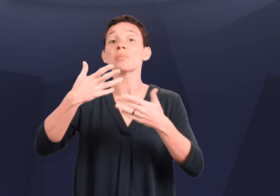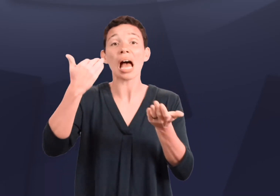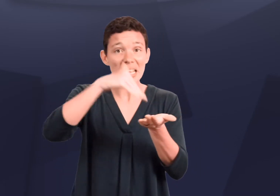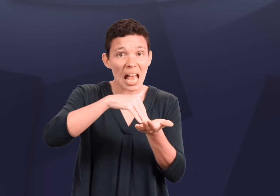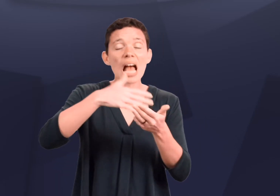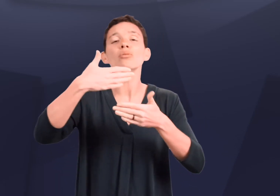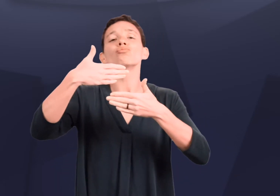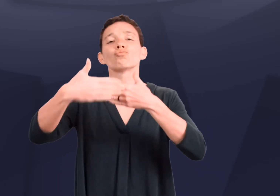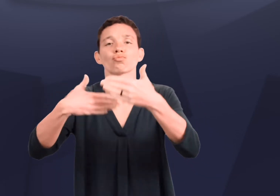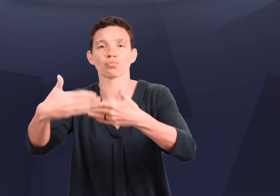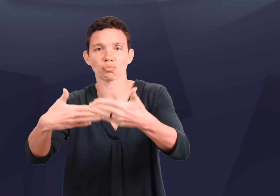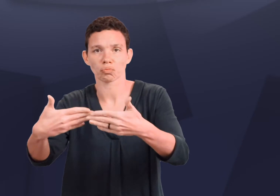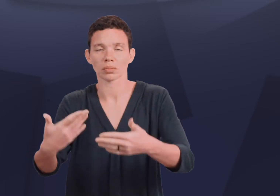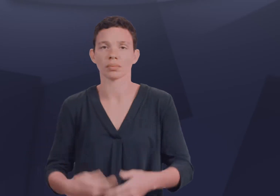Take care of yourself. When you're ready, you can continue.